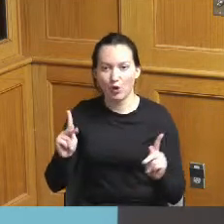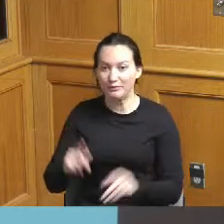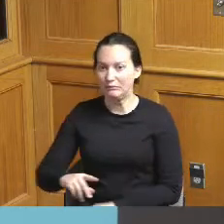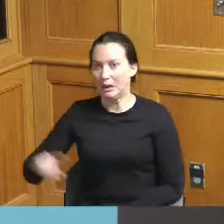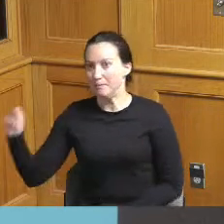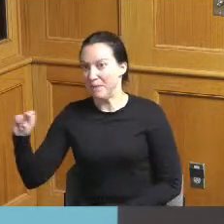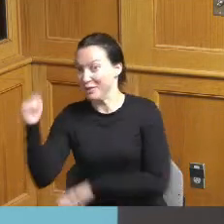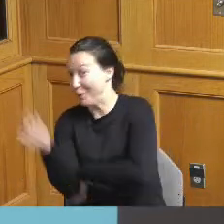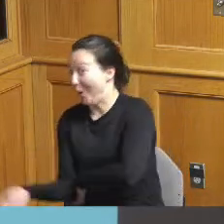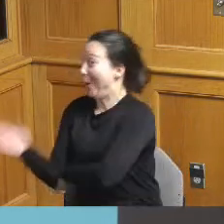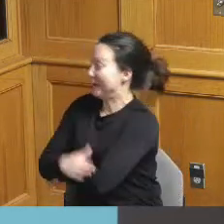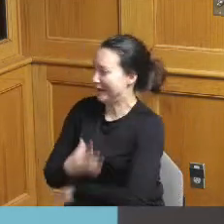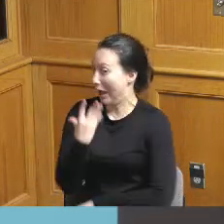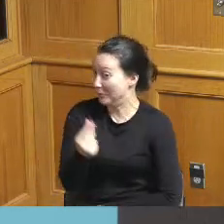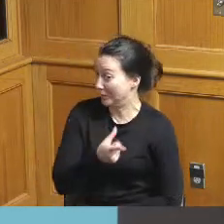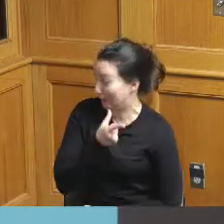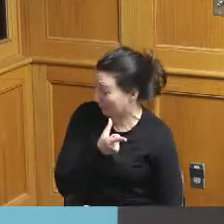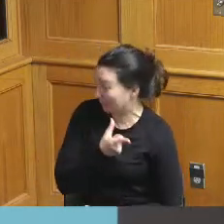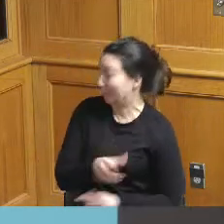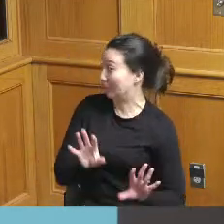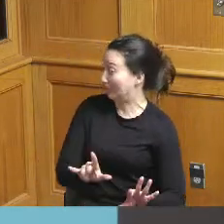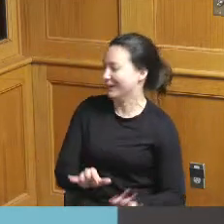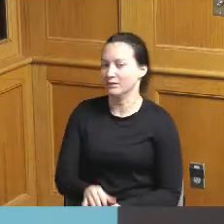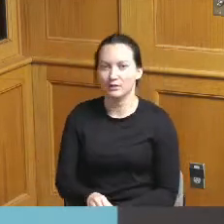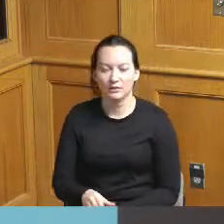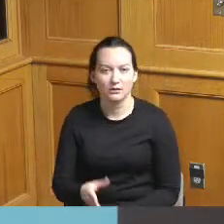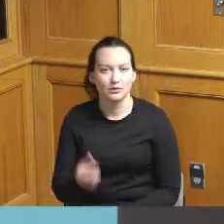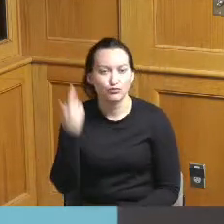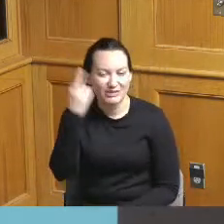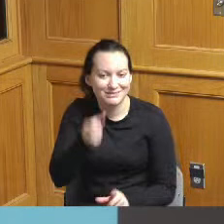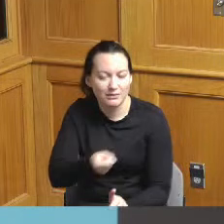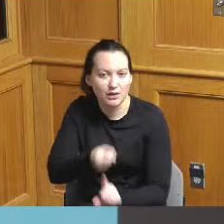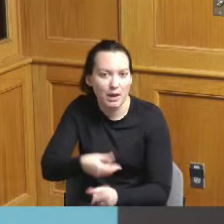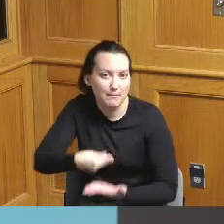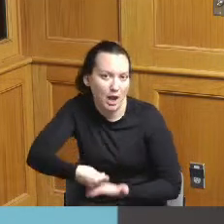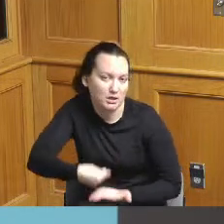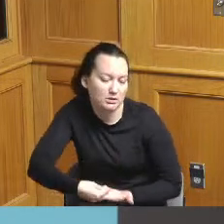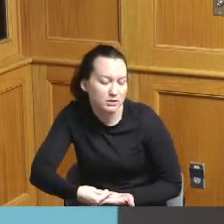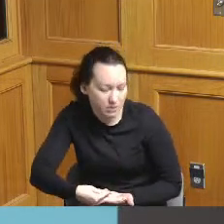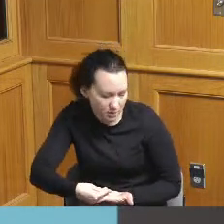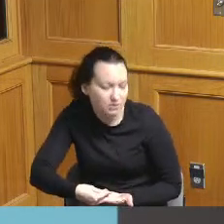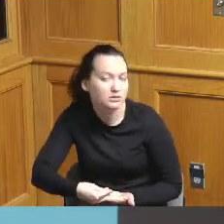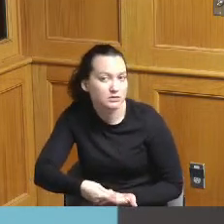or out to lunch or things like that because that impacts our funding right and so we really want to